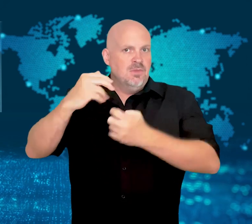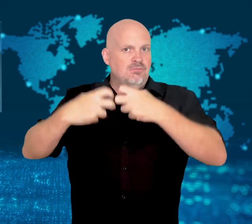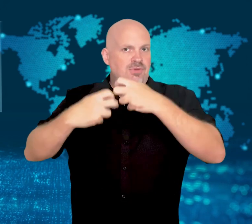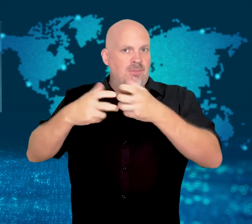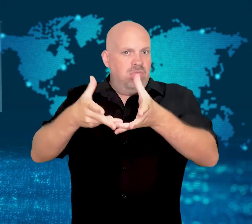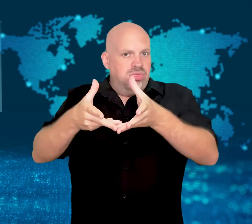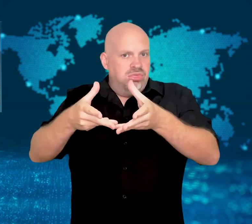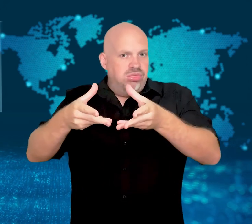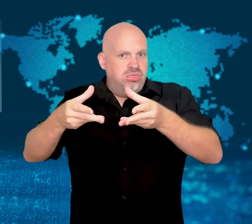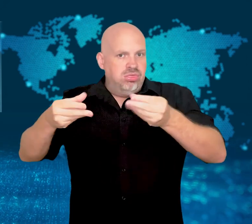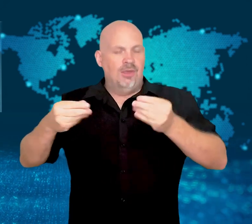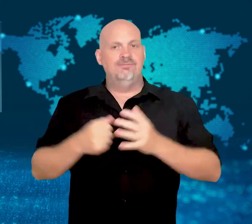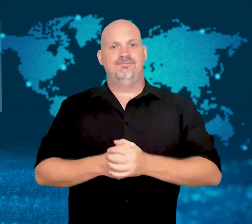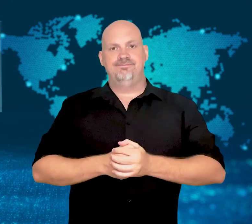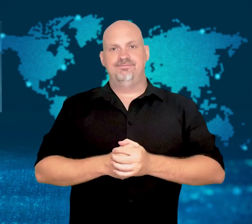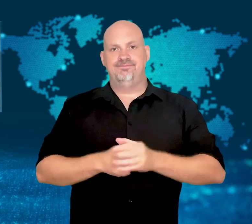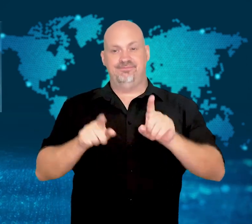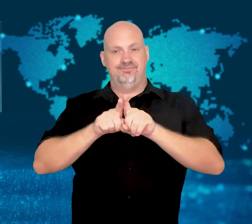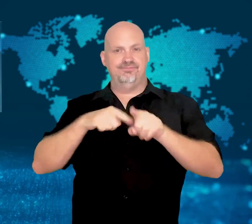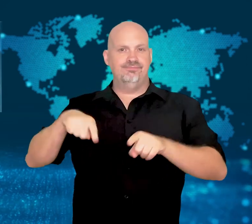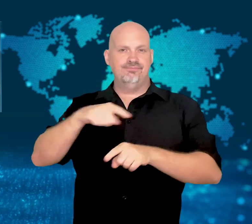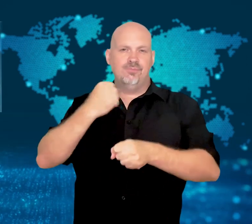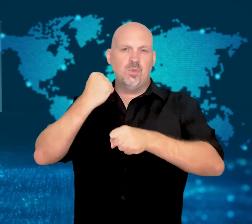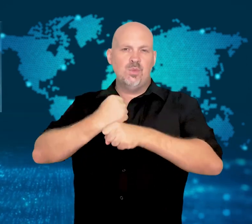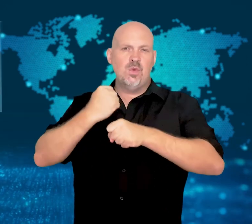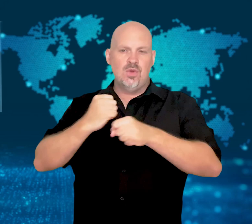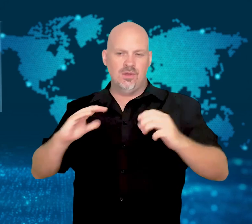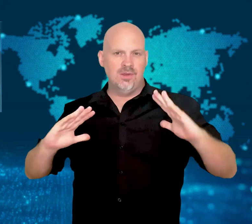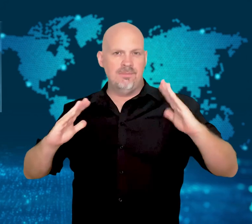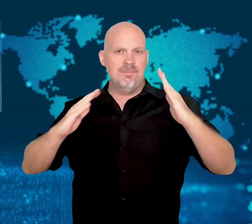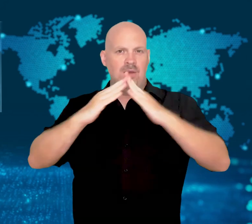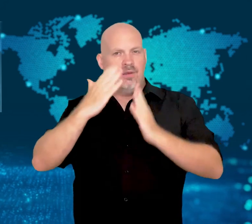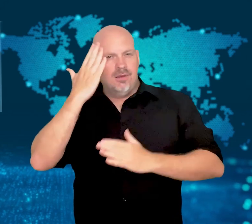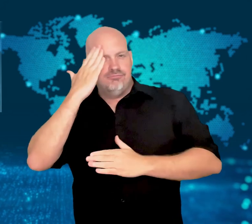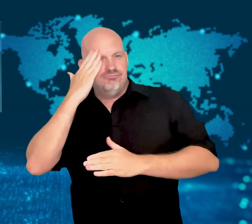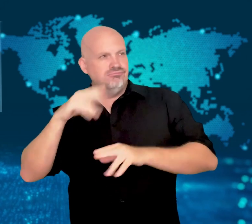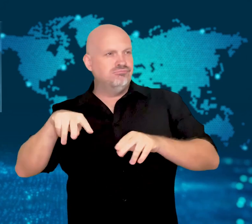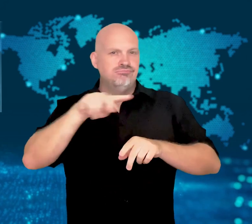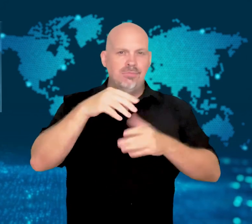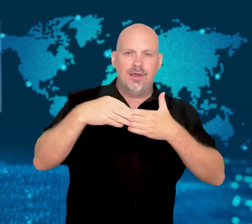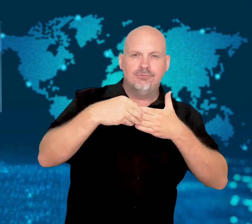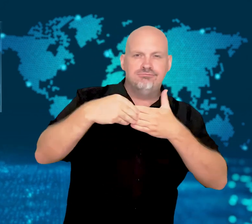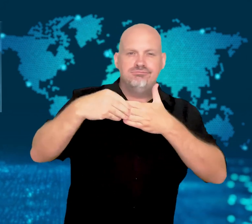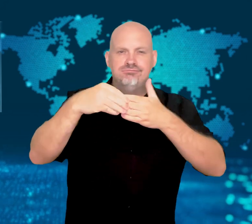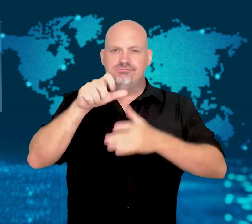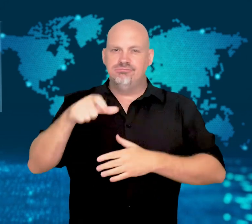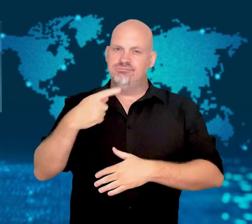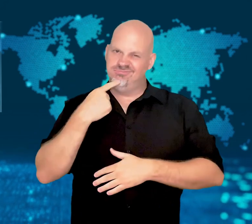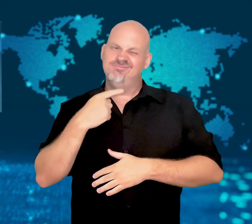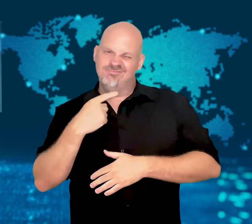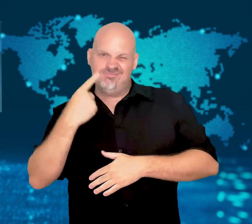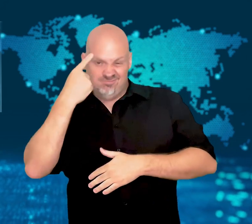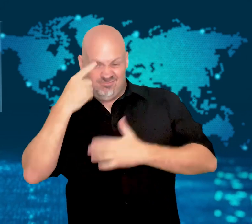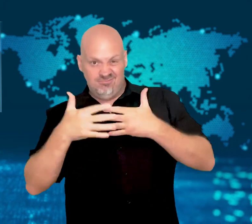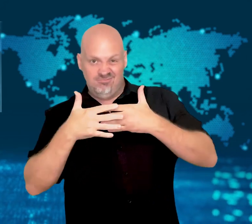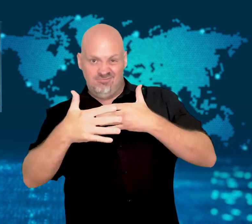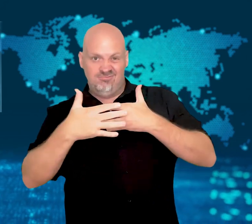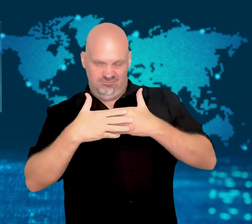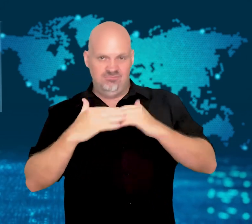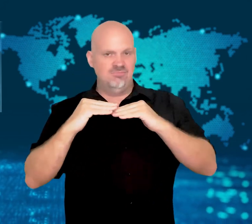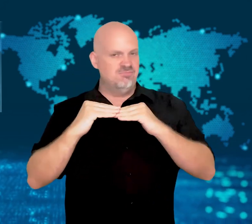Mountain guides expect there will be more avalanches, ice breaks, and rock falls